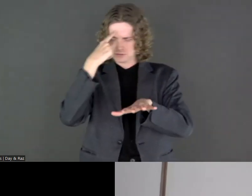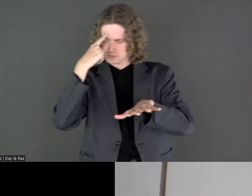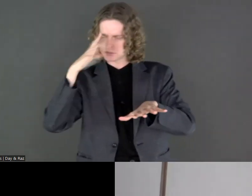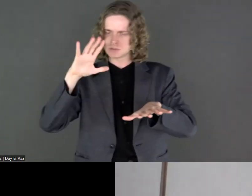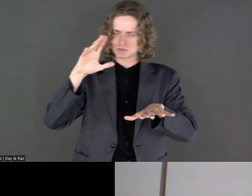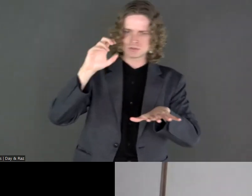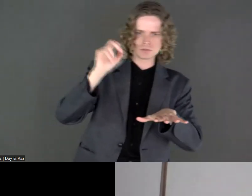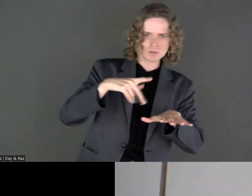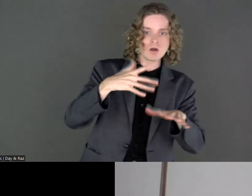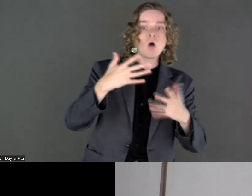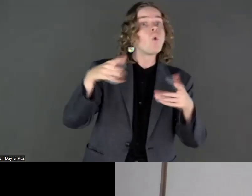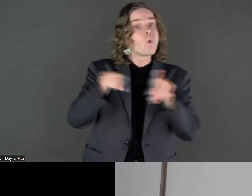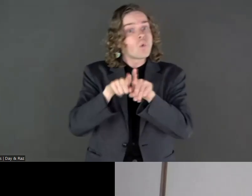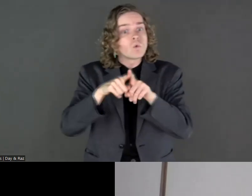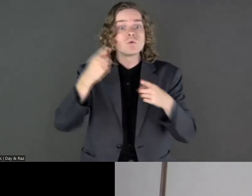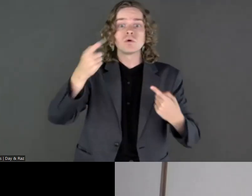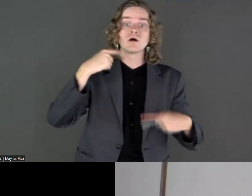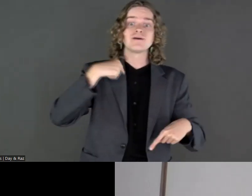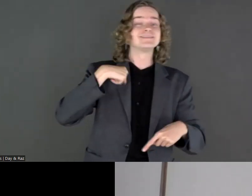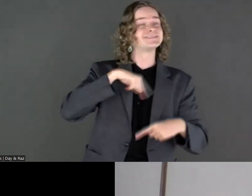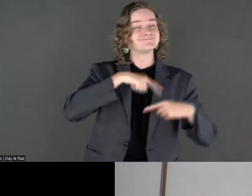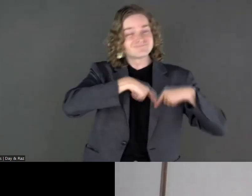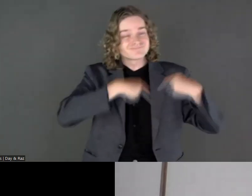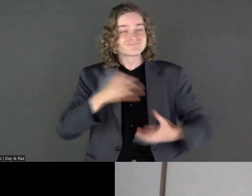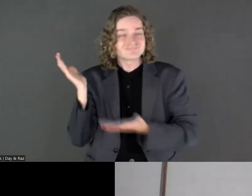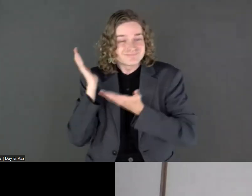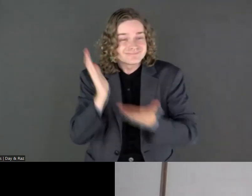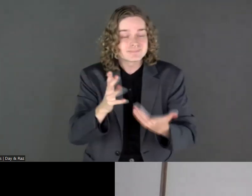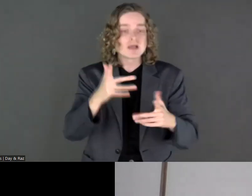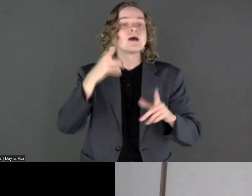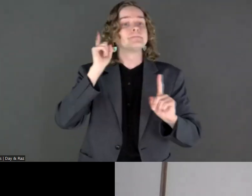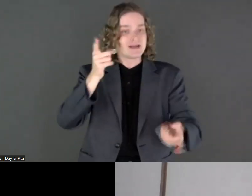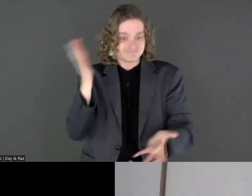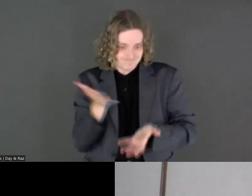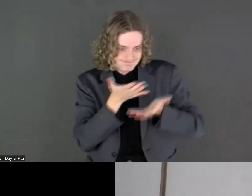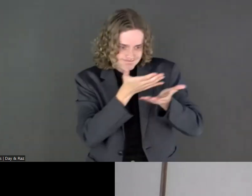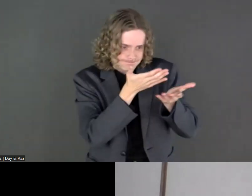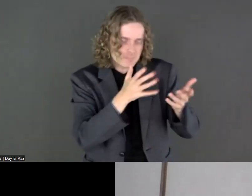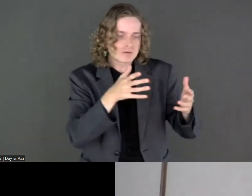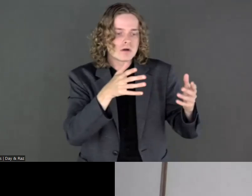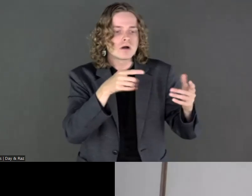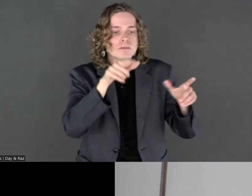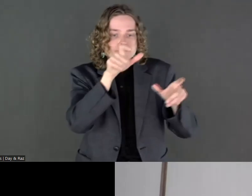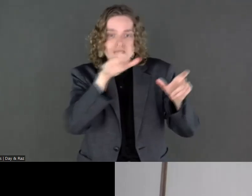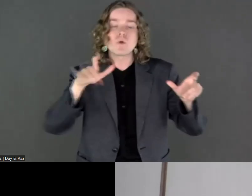all the people with disabilities, or just the internally displaced people with disability,